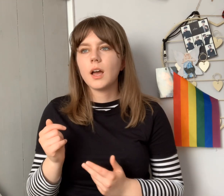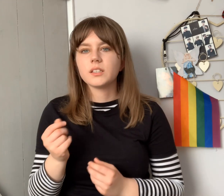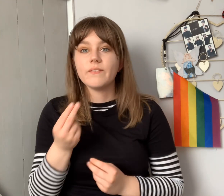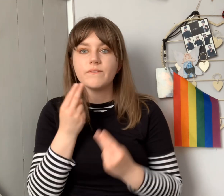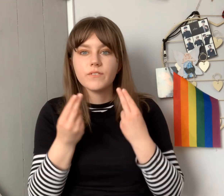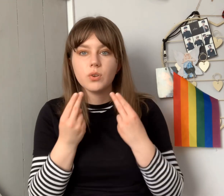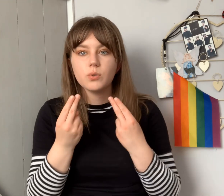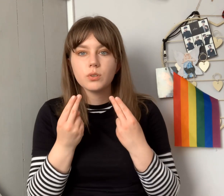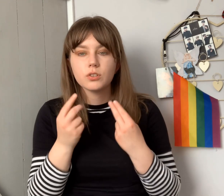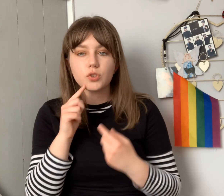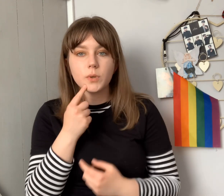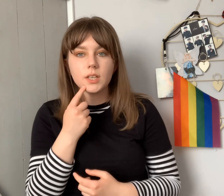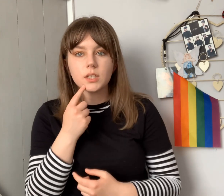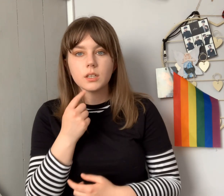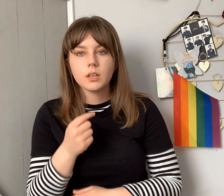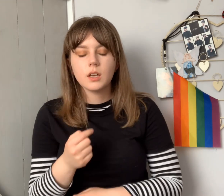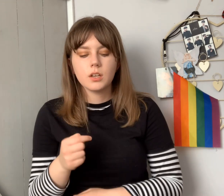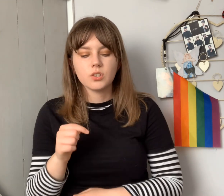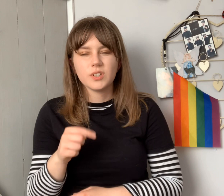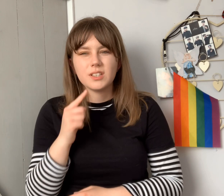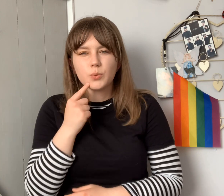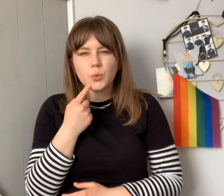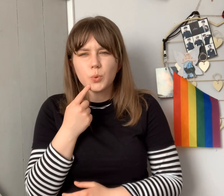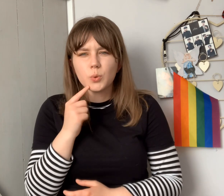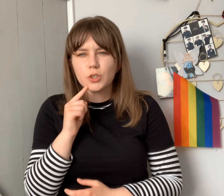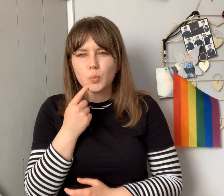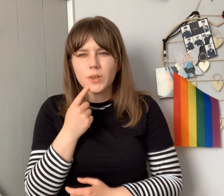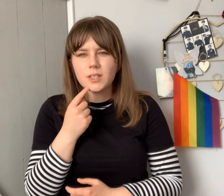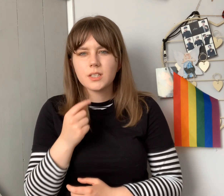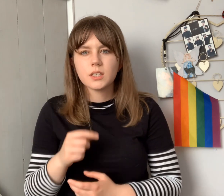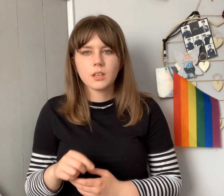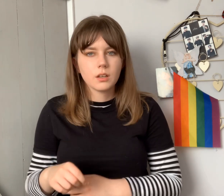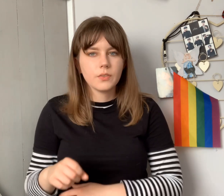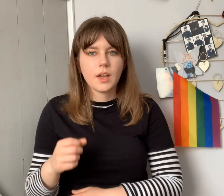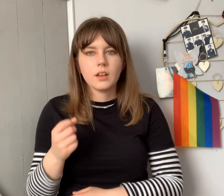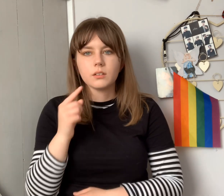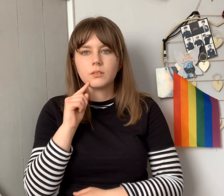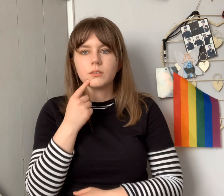But as in food sweet, this is "sweet"